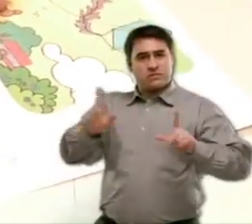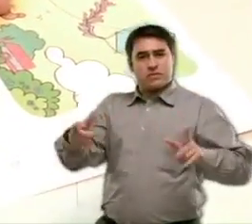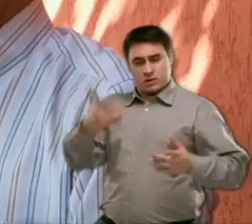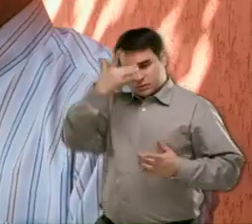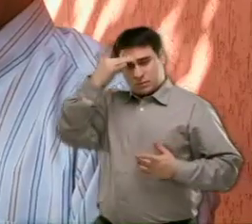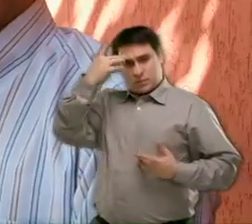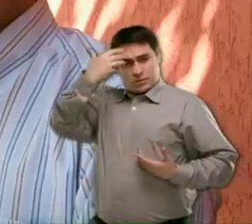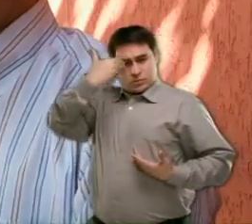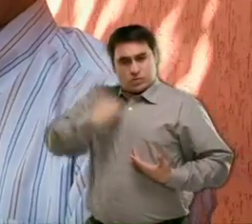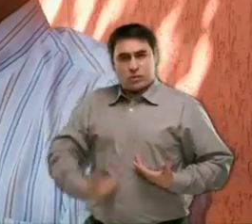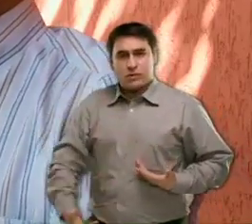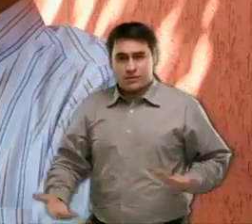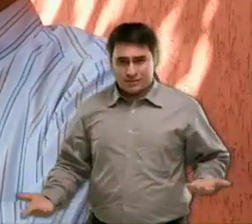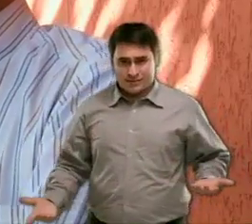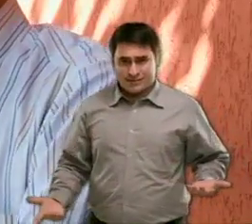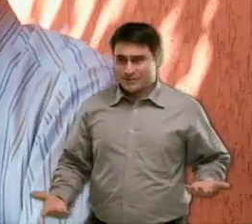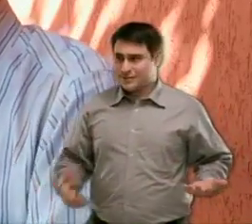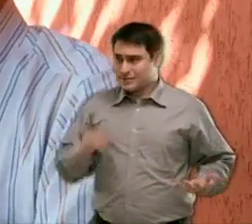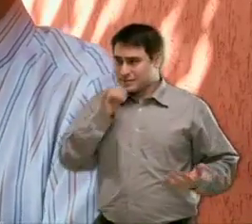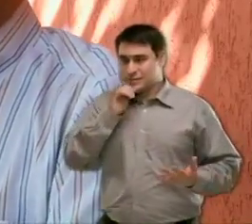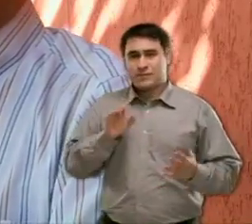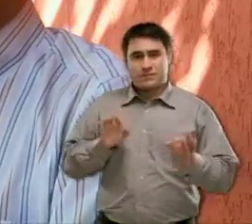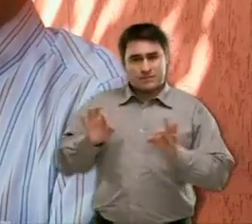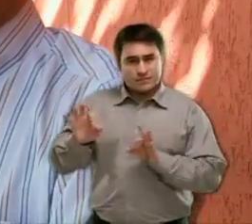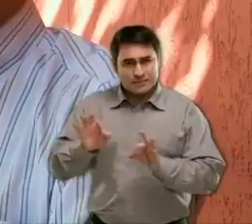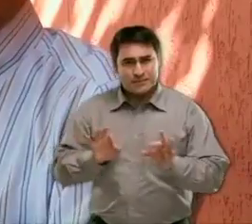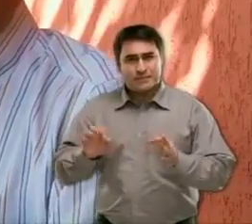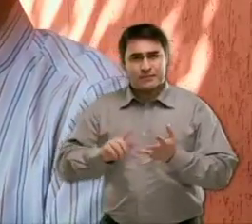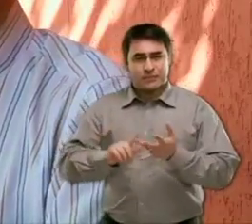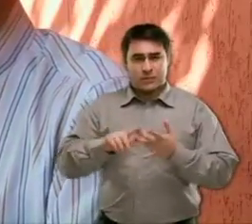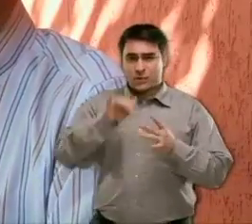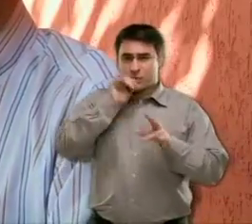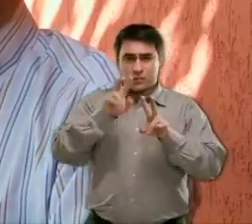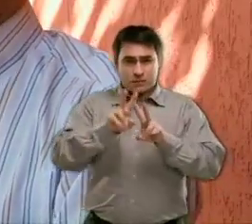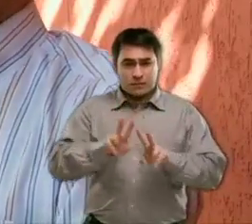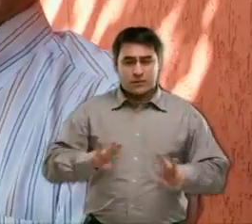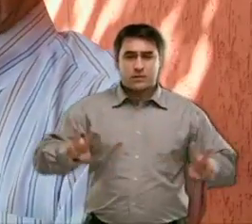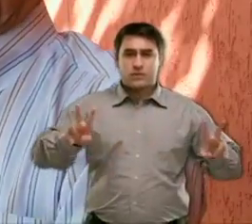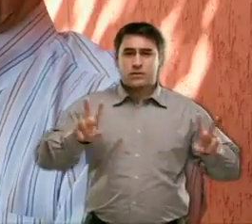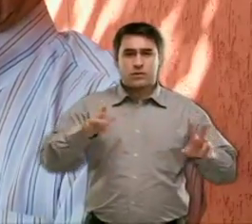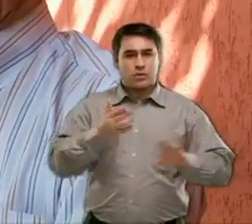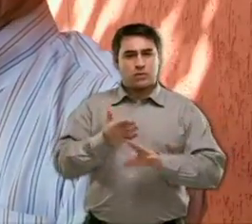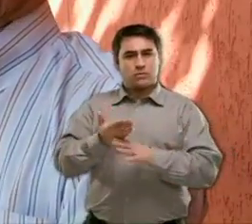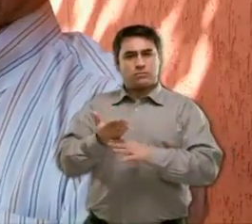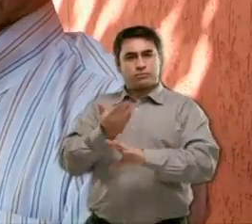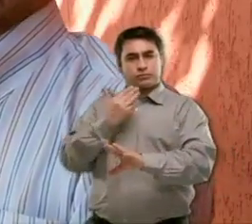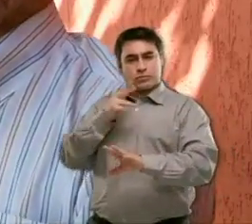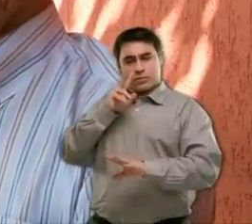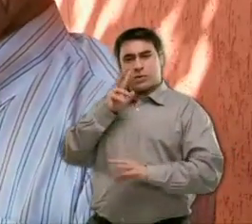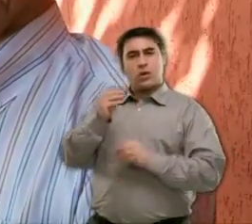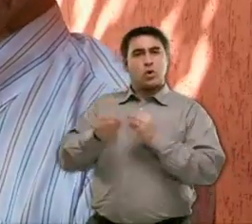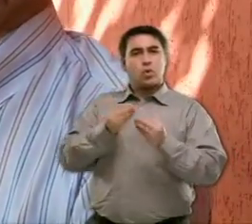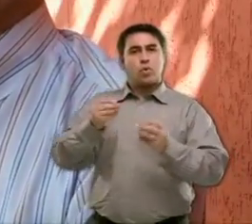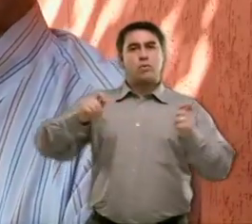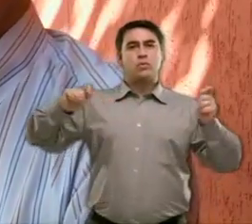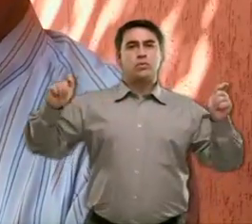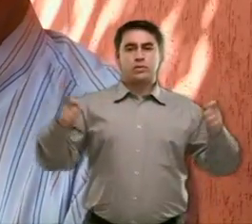So this Individualized Education Plan is a preliminary overview of what the school year will be like for each student.